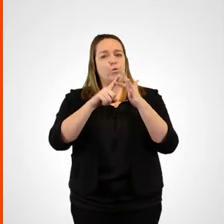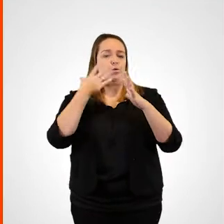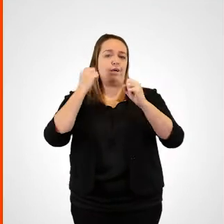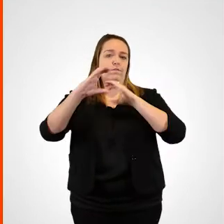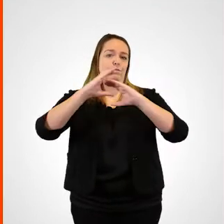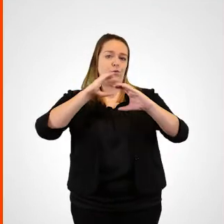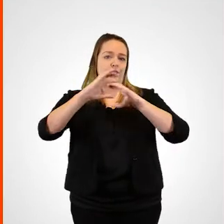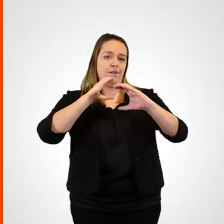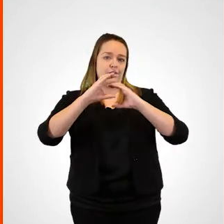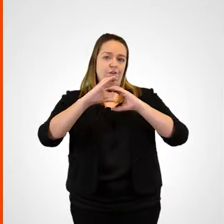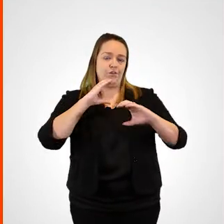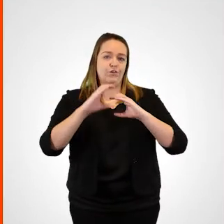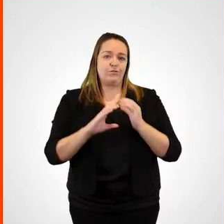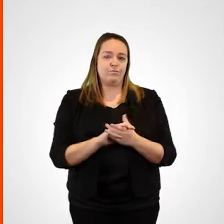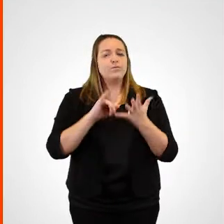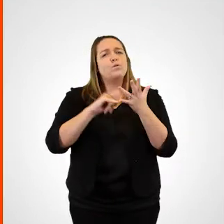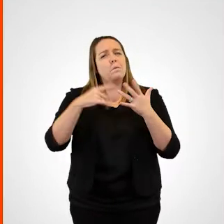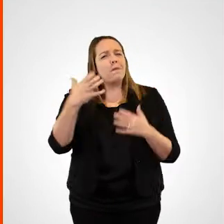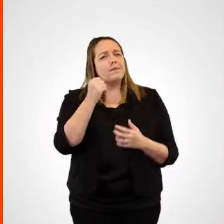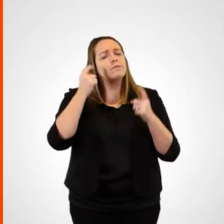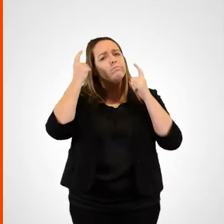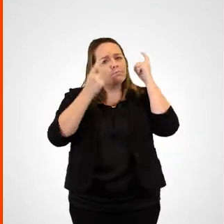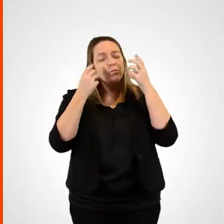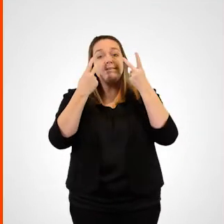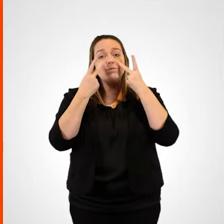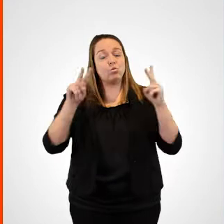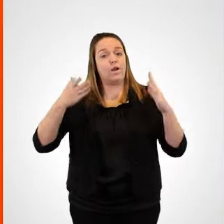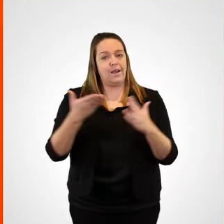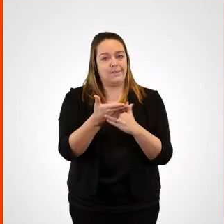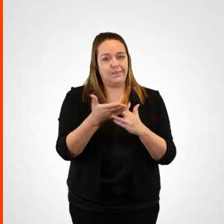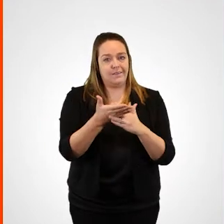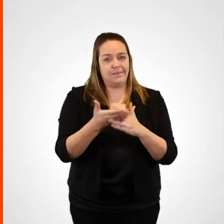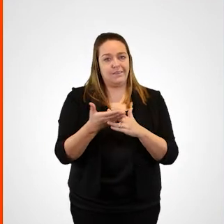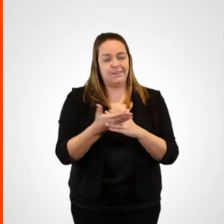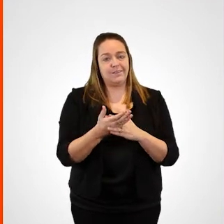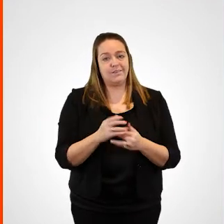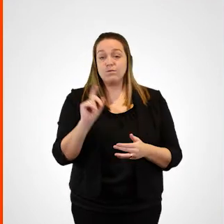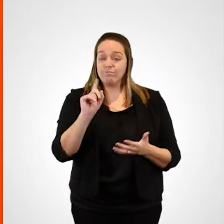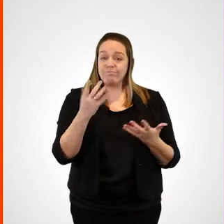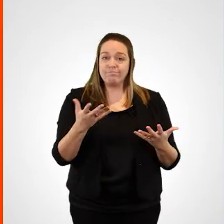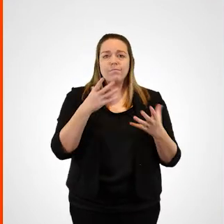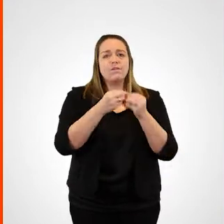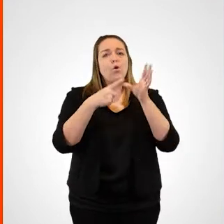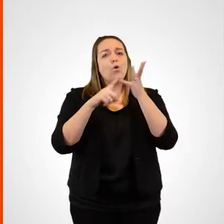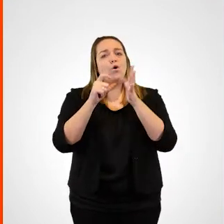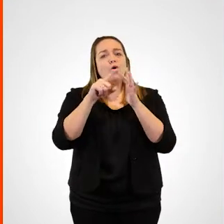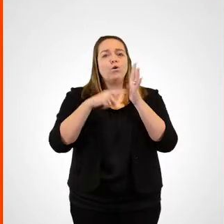So one of the things that we need to think about in terms of visual access that really if you think about it is kind of in the auditory oral world,